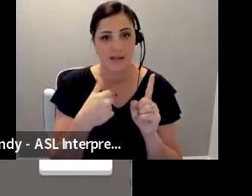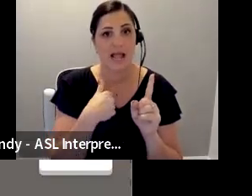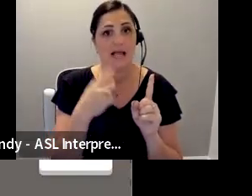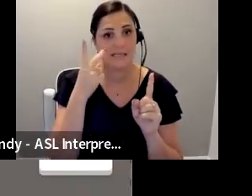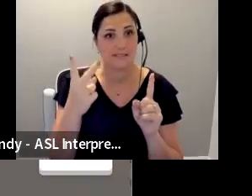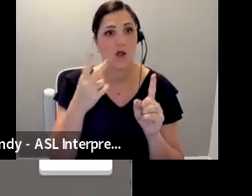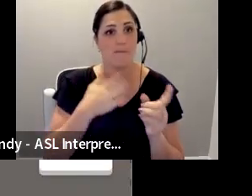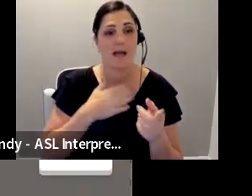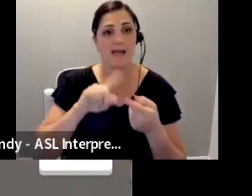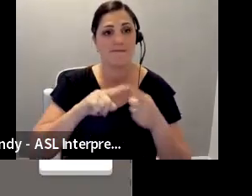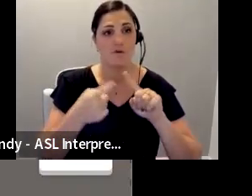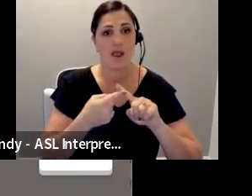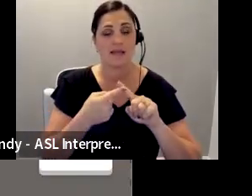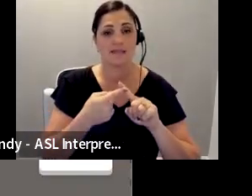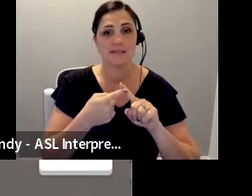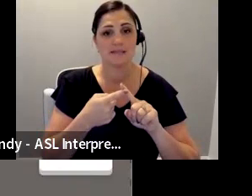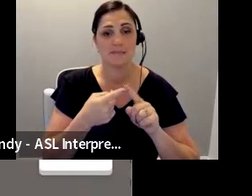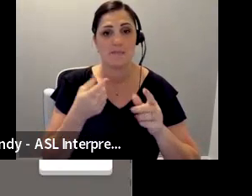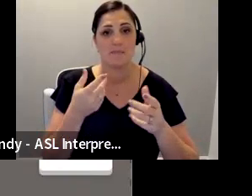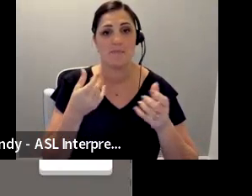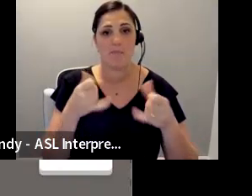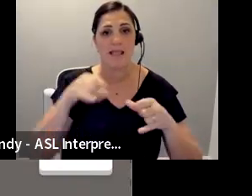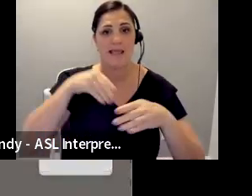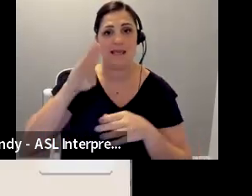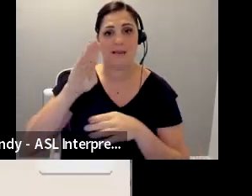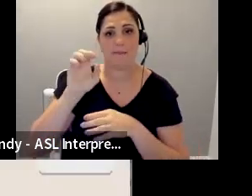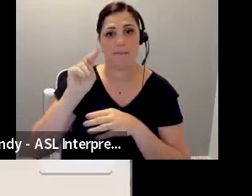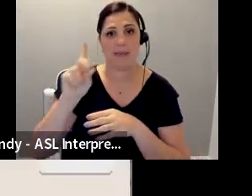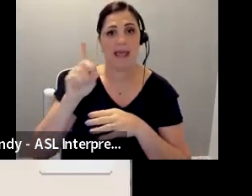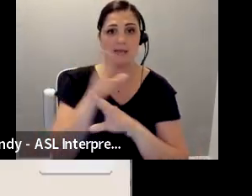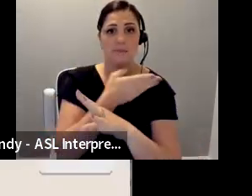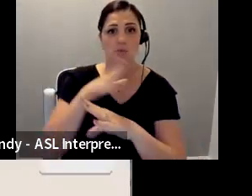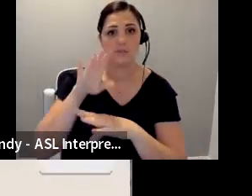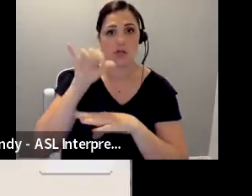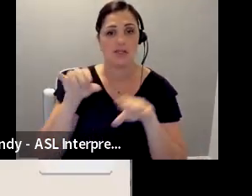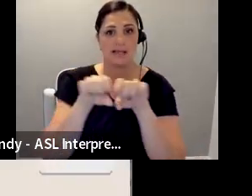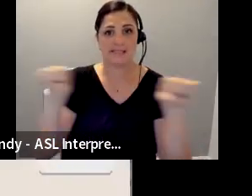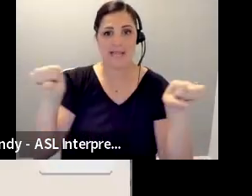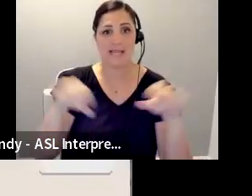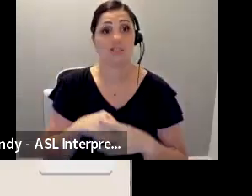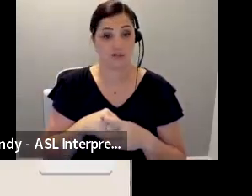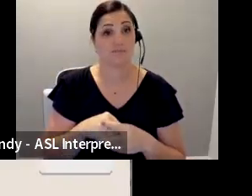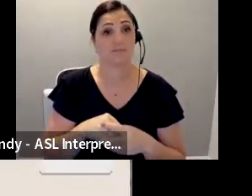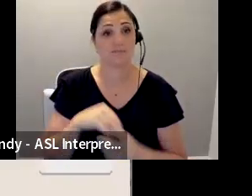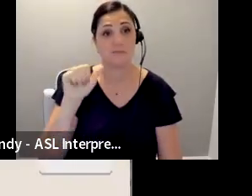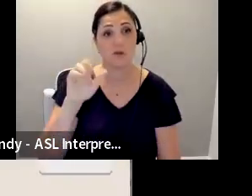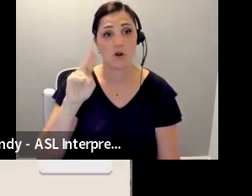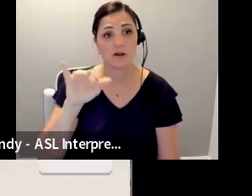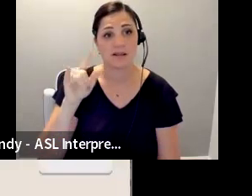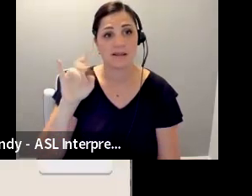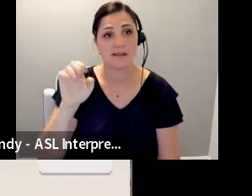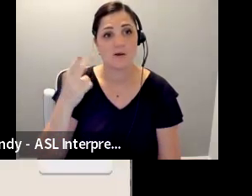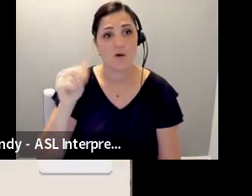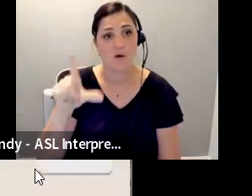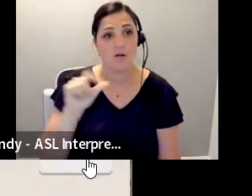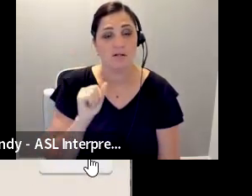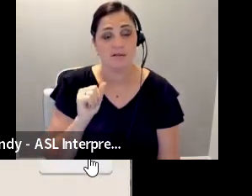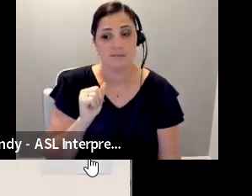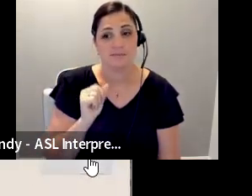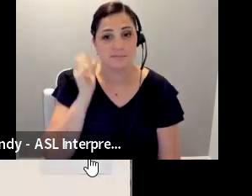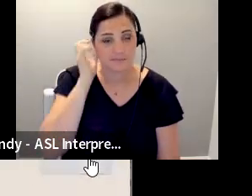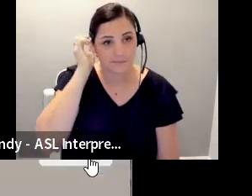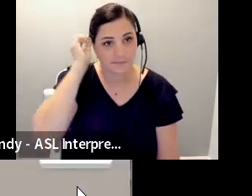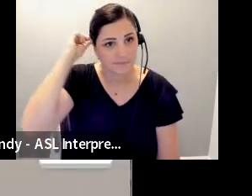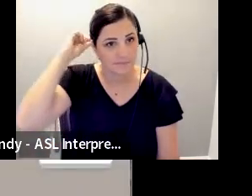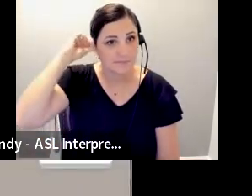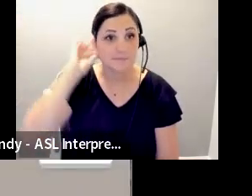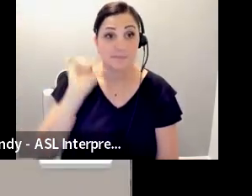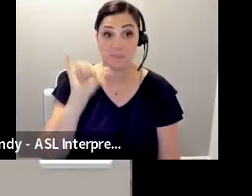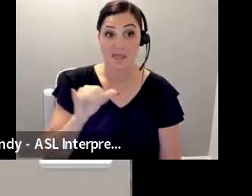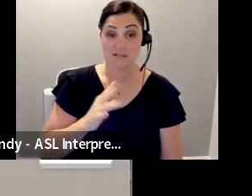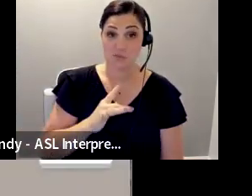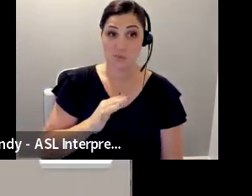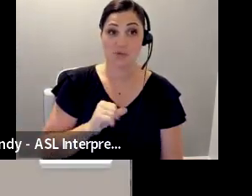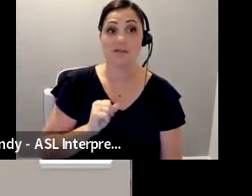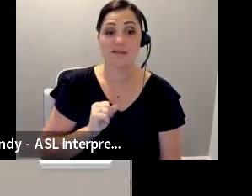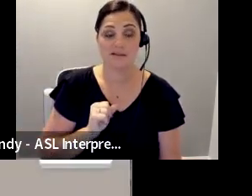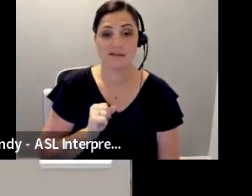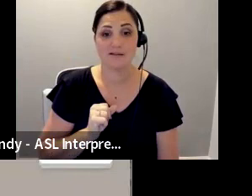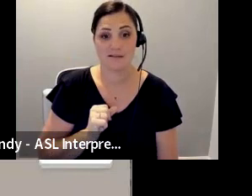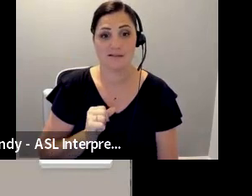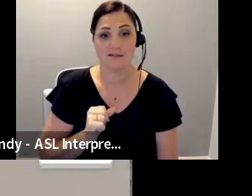: This is a photo of an old drawing of Carnegie Hall.